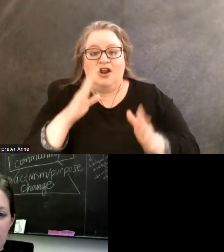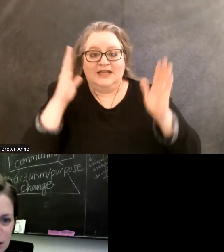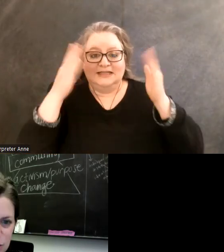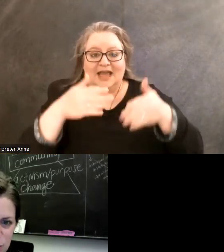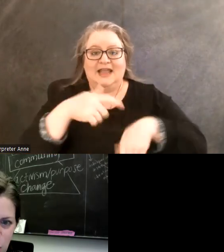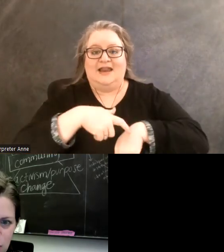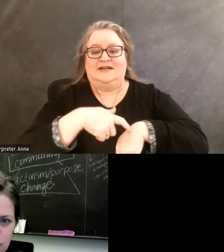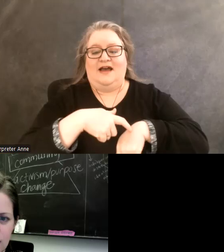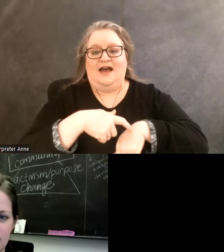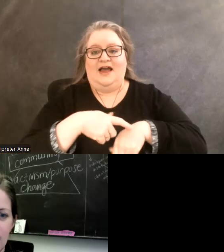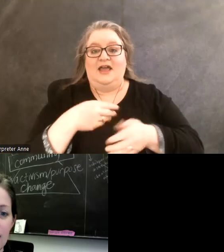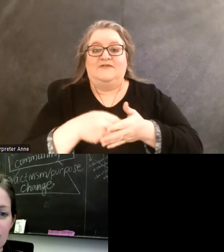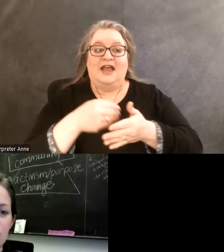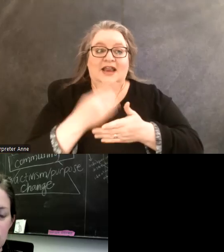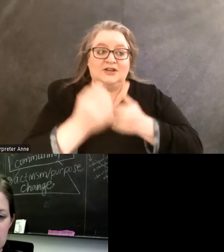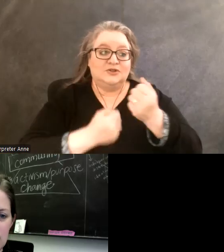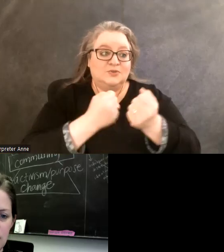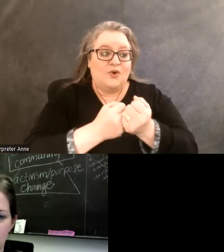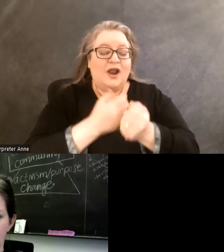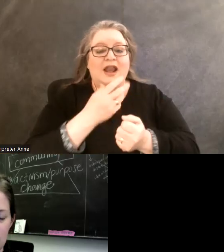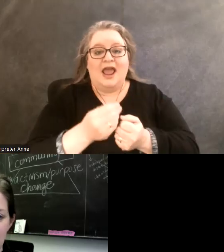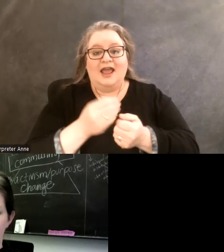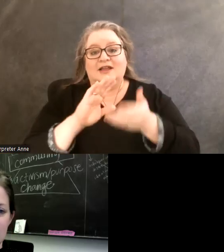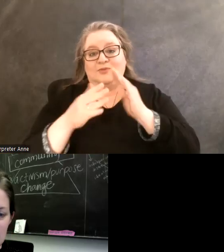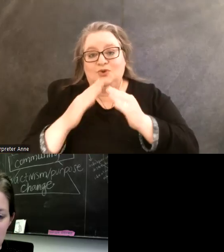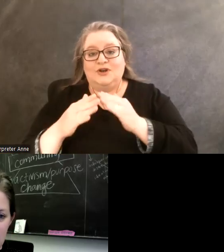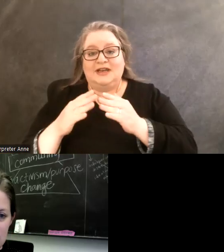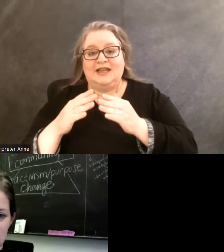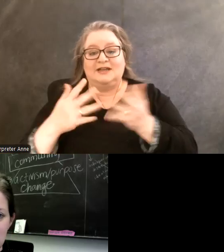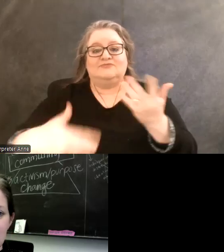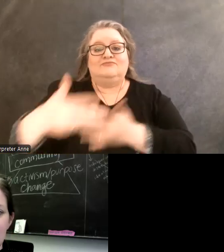financial support, and community for advancing their artistry.